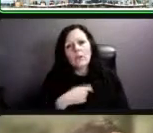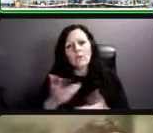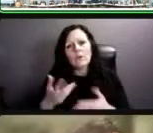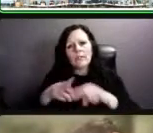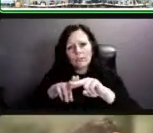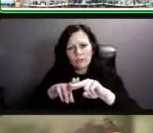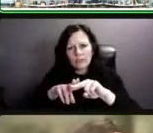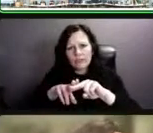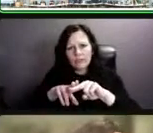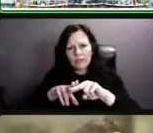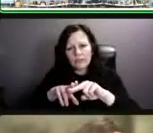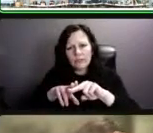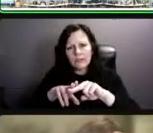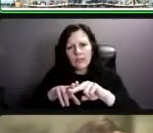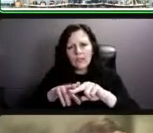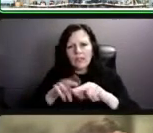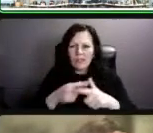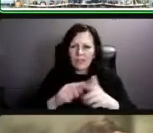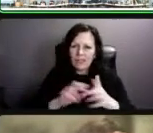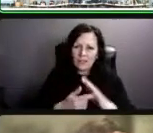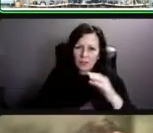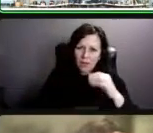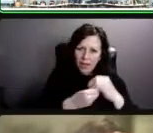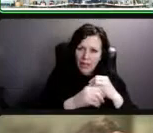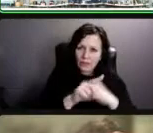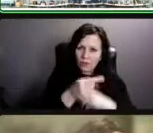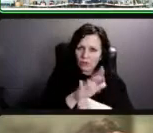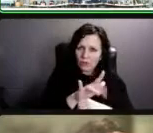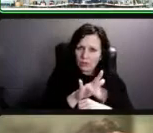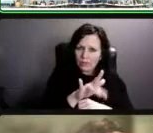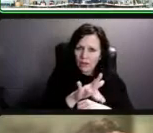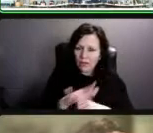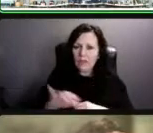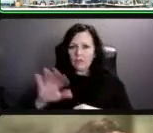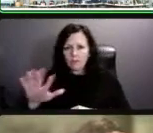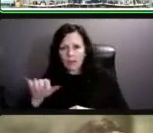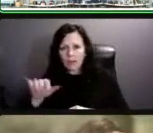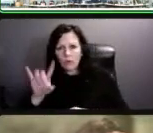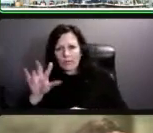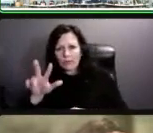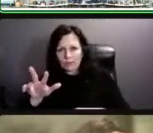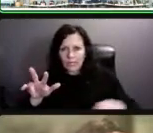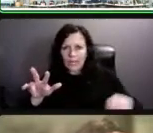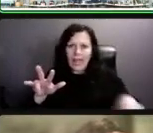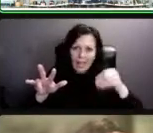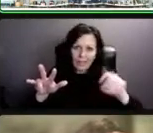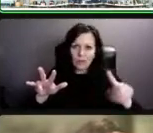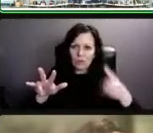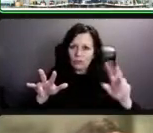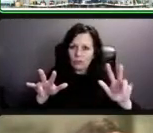RATE IS FIVE DOLLARS AN EIGHTY THREE CENTS ROUGHLY.